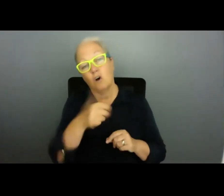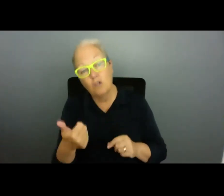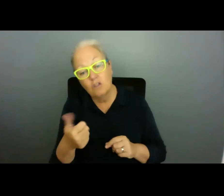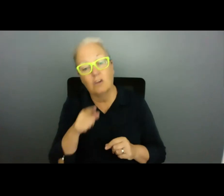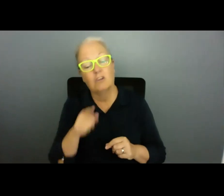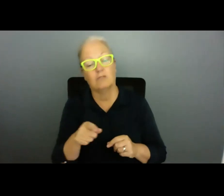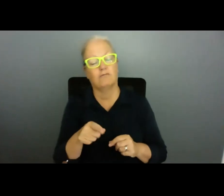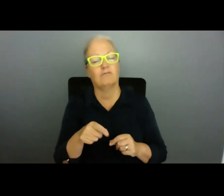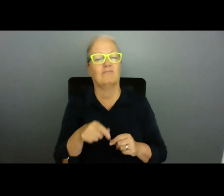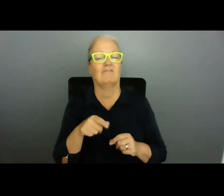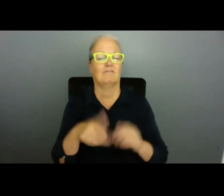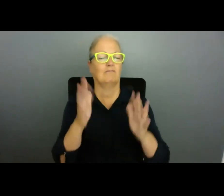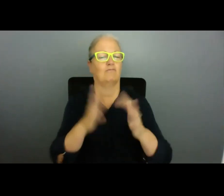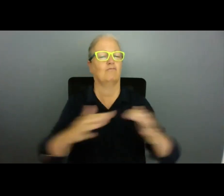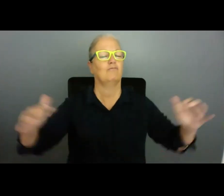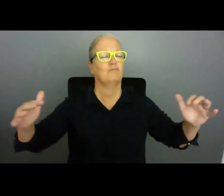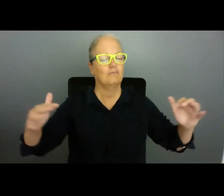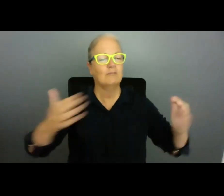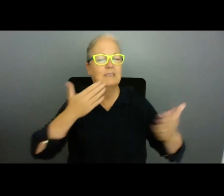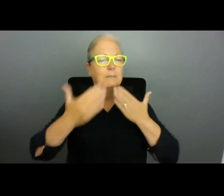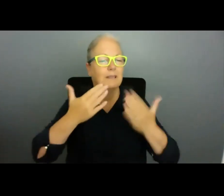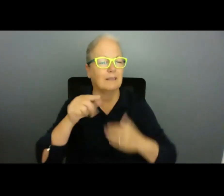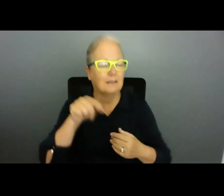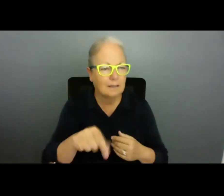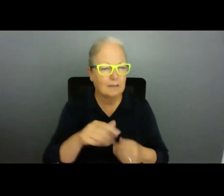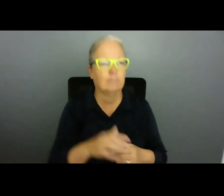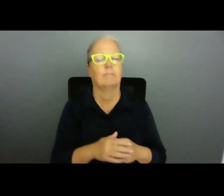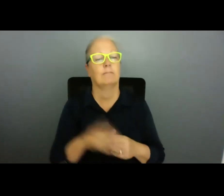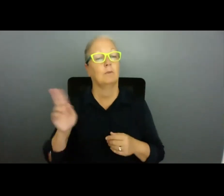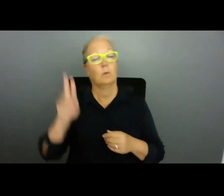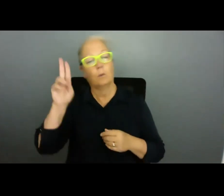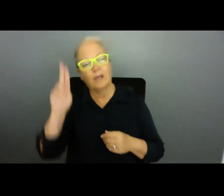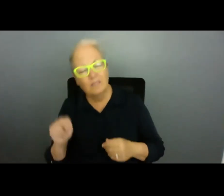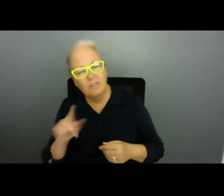other frameworks such as the addis ababa action agenda and the world program on action for youth